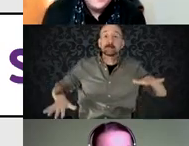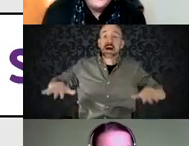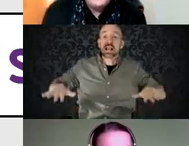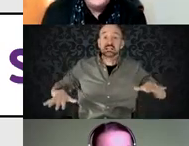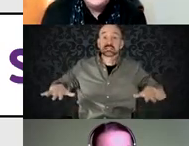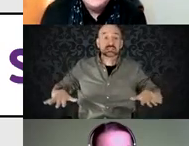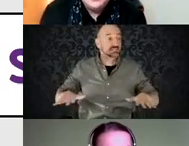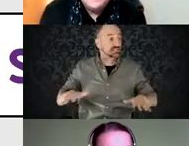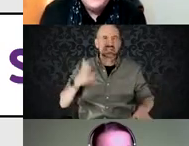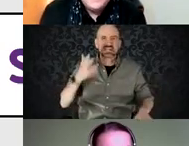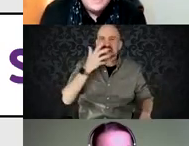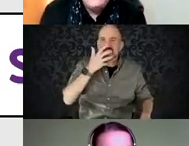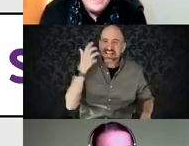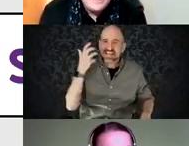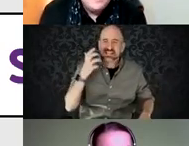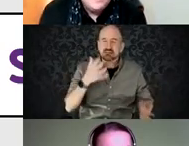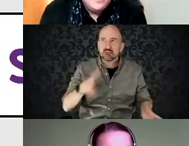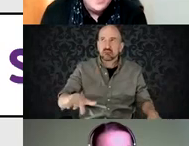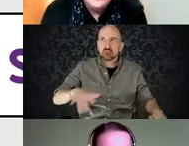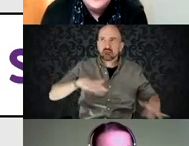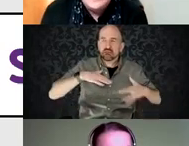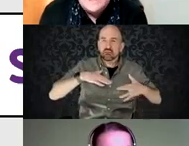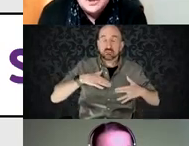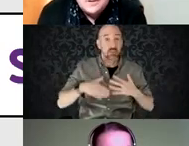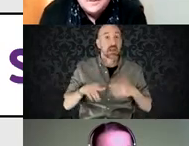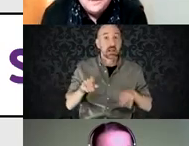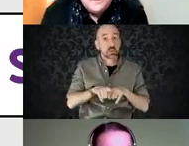but you can find out more about this. If we go into